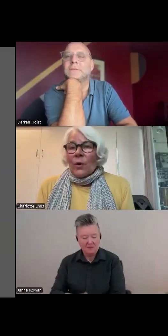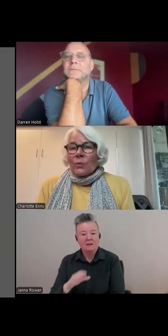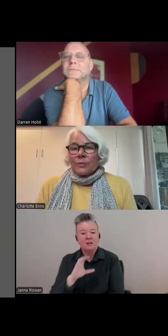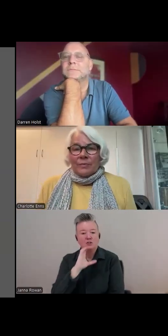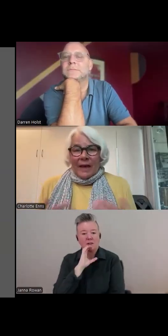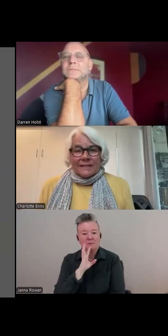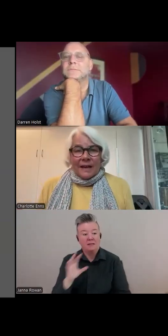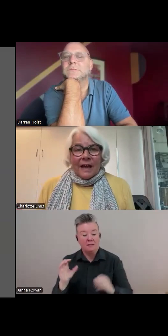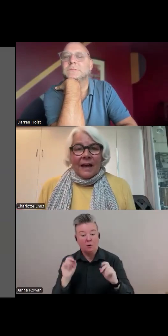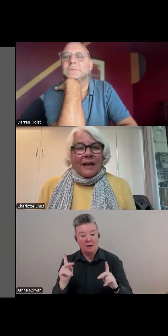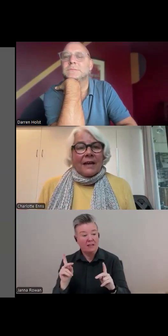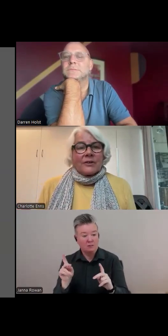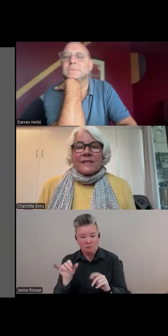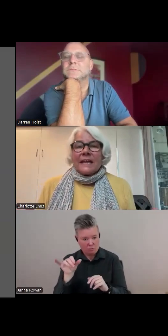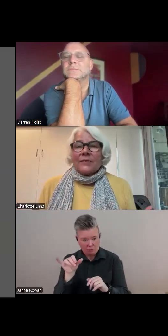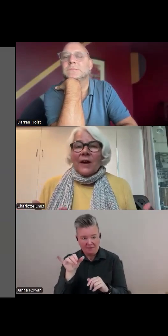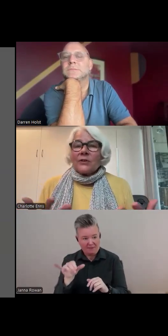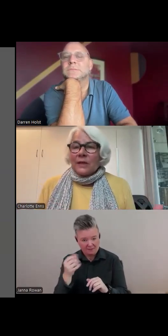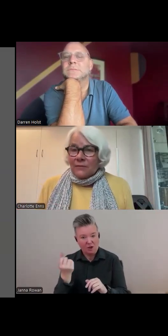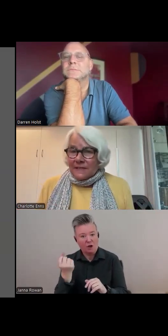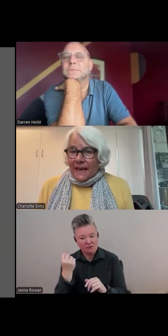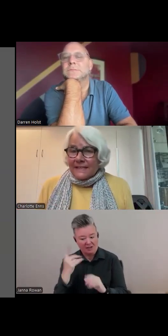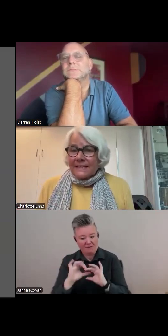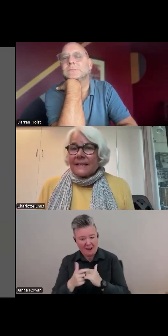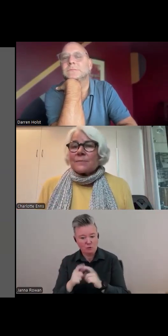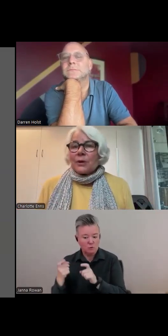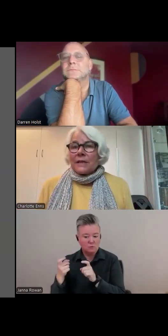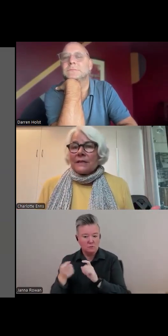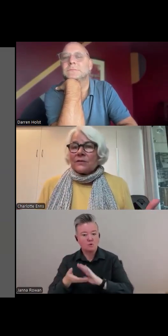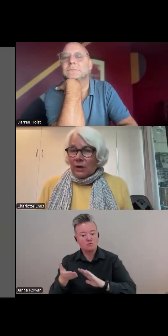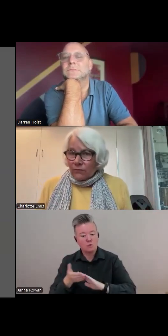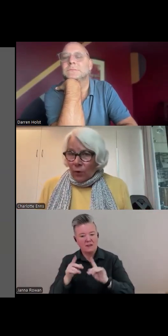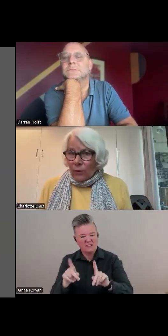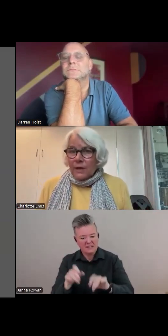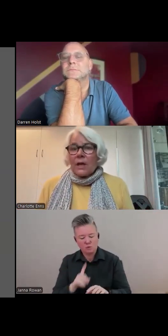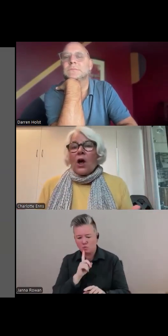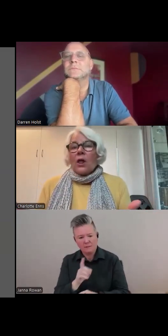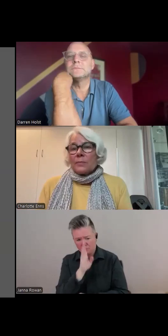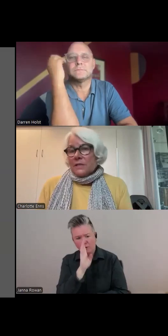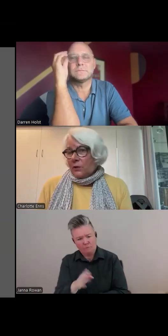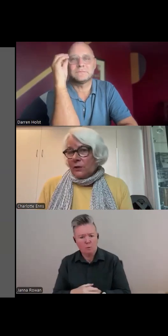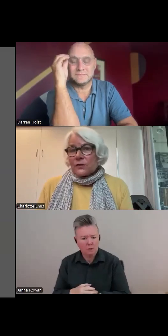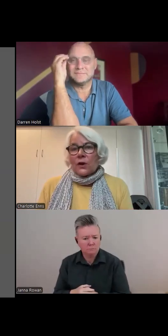CHARLOTTE ENNS >> Okay, so that's an understanding of how you give the test. It's pretty straightforward.